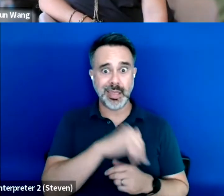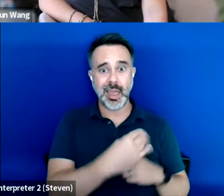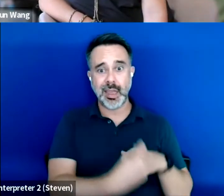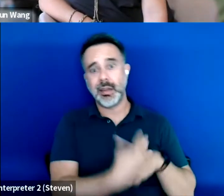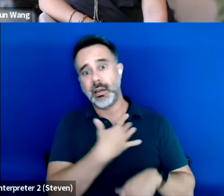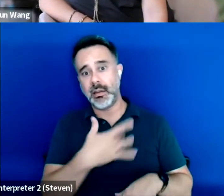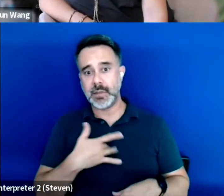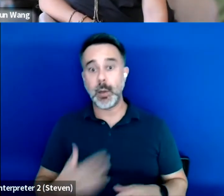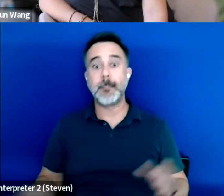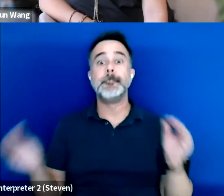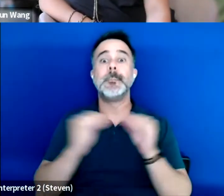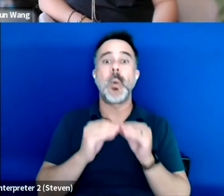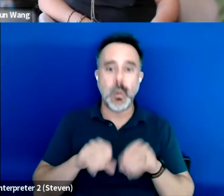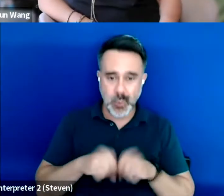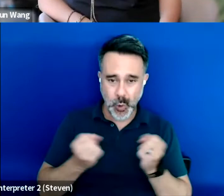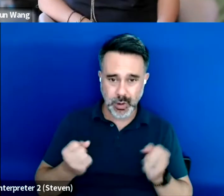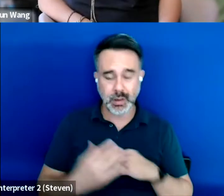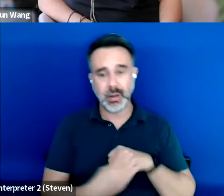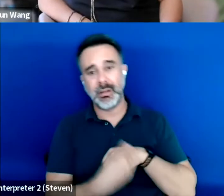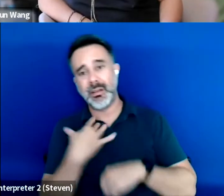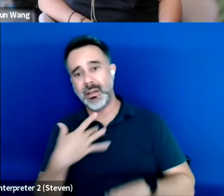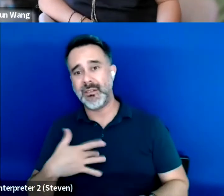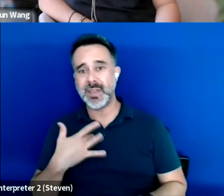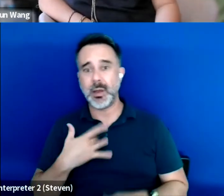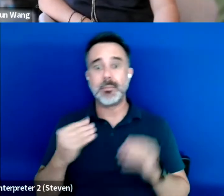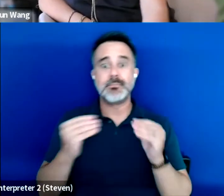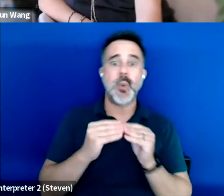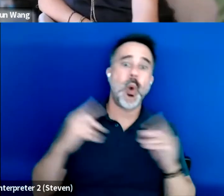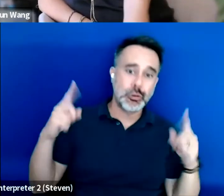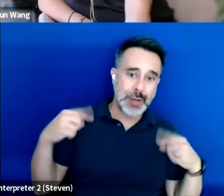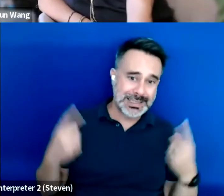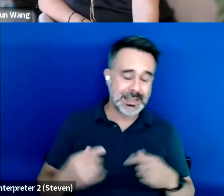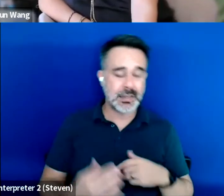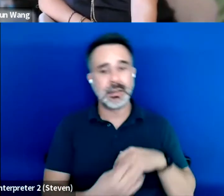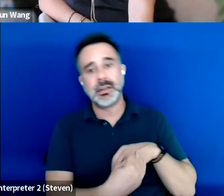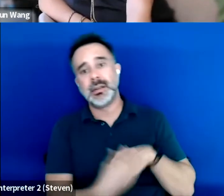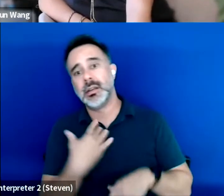of the fart jokes that I put in there of, like, me farting violently in a corner